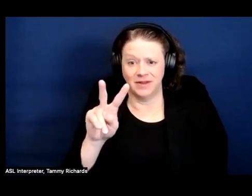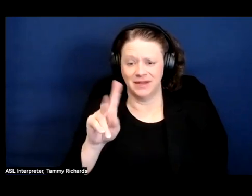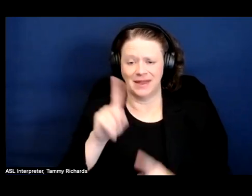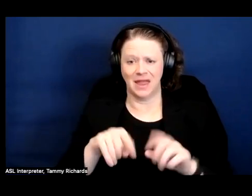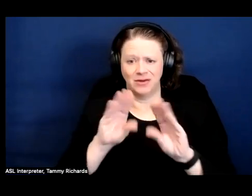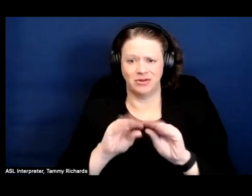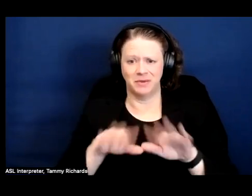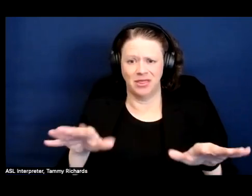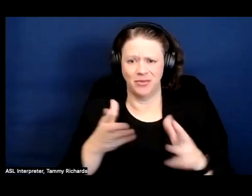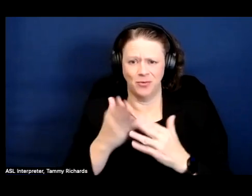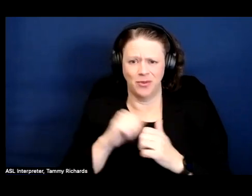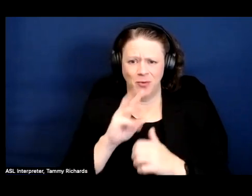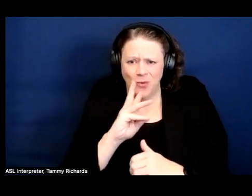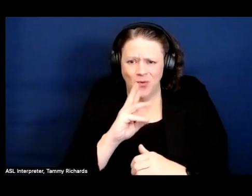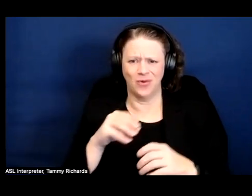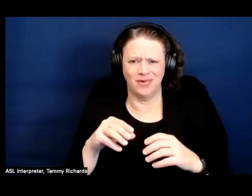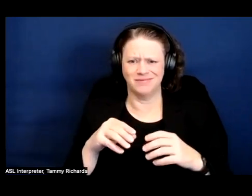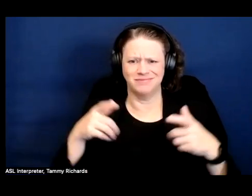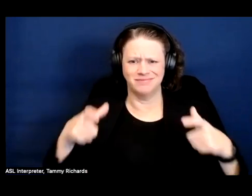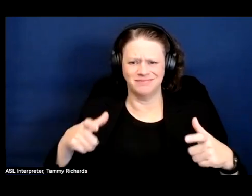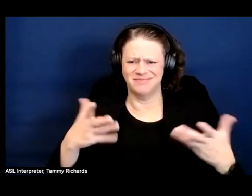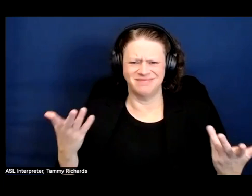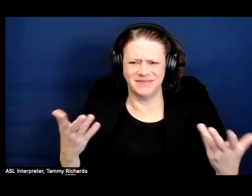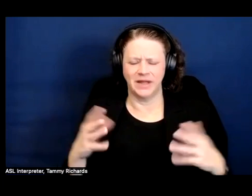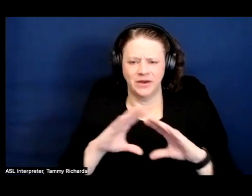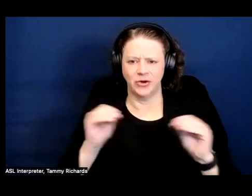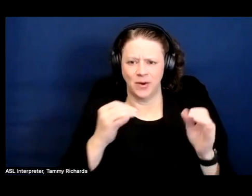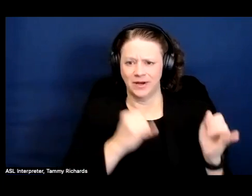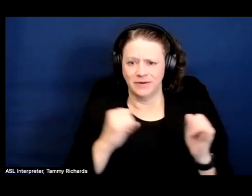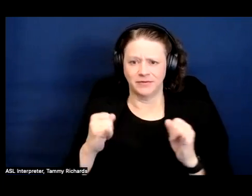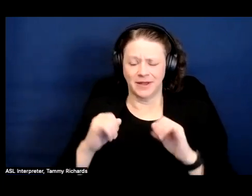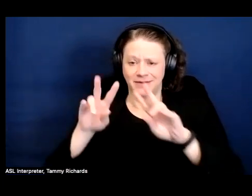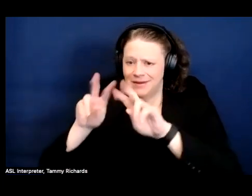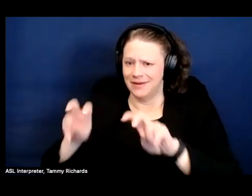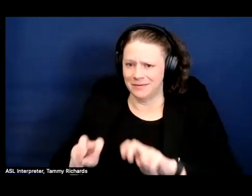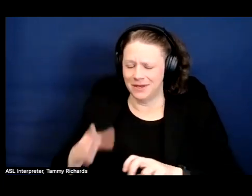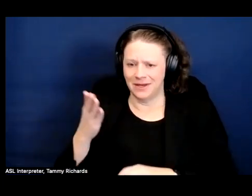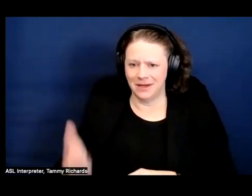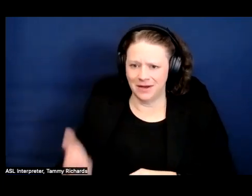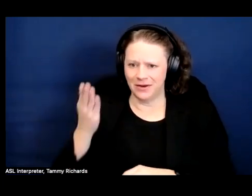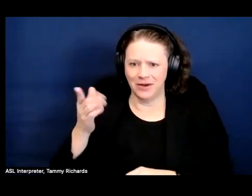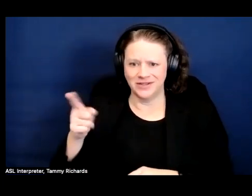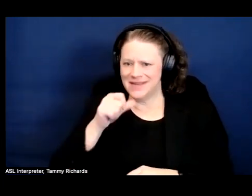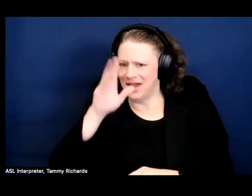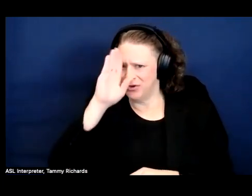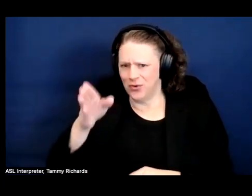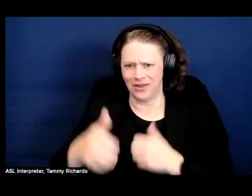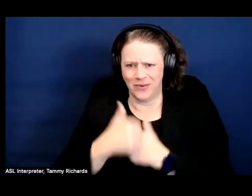with Section 8 voucher holder tenancies, that's also gonna be illegal when it's because of their source of income.